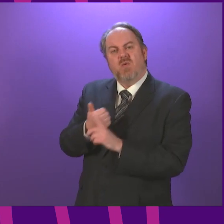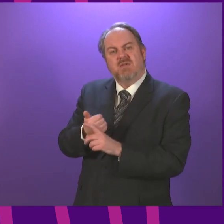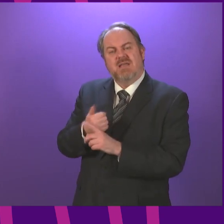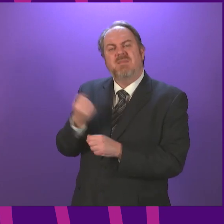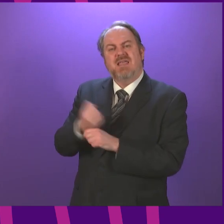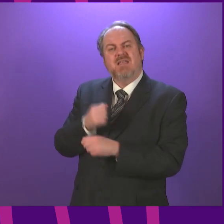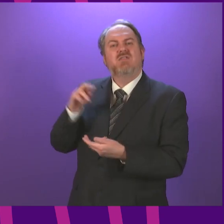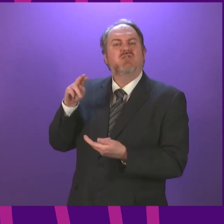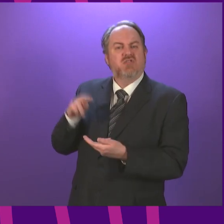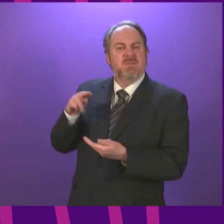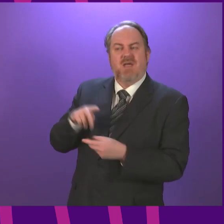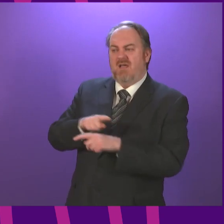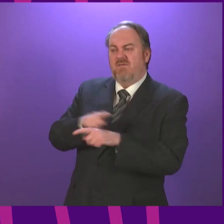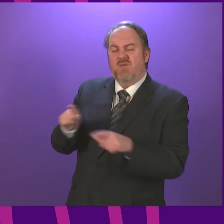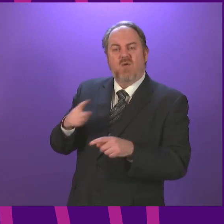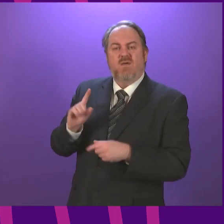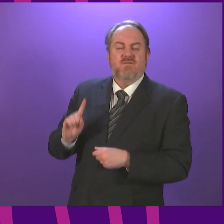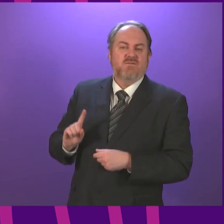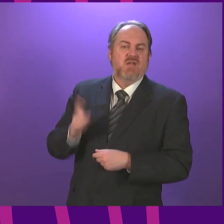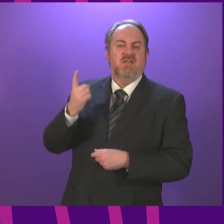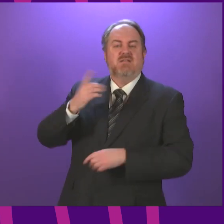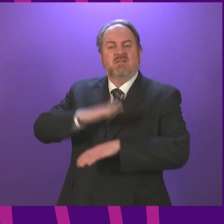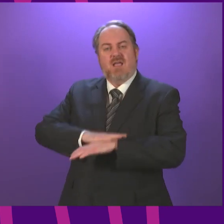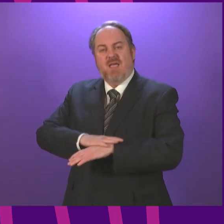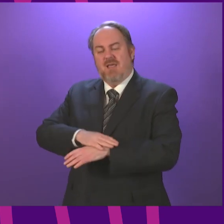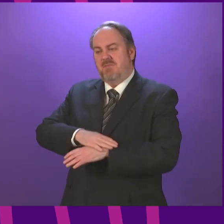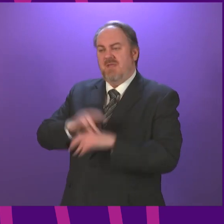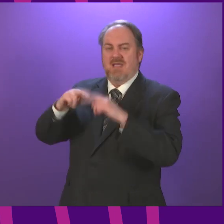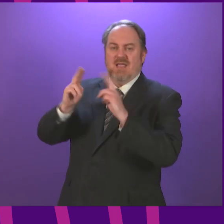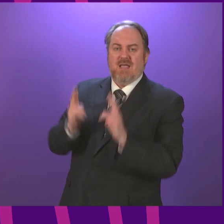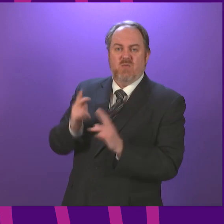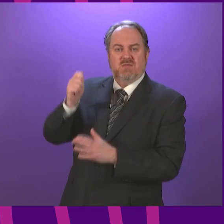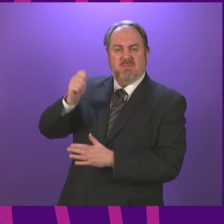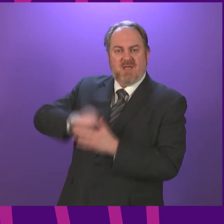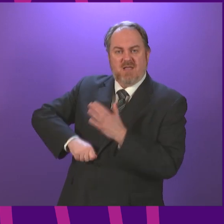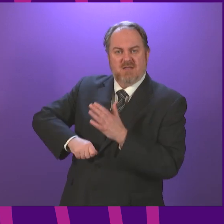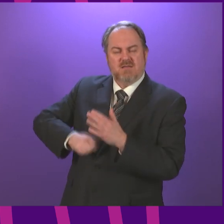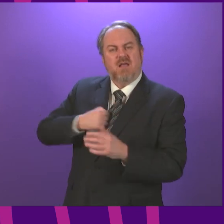says, we have had additional support for first-time buyers. We want to make sure that the resources